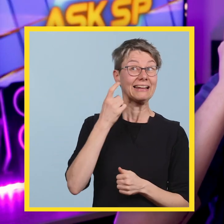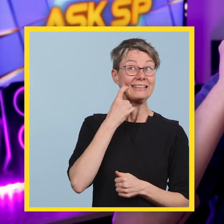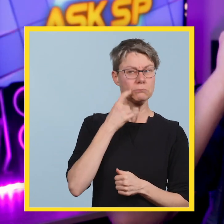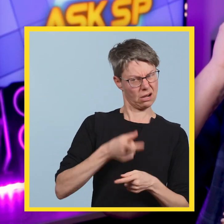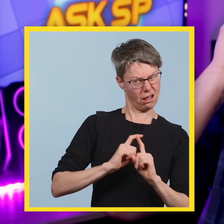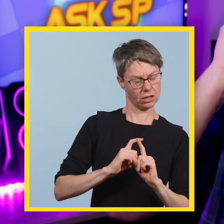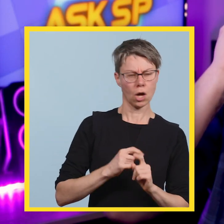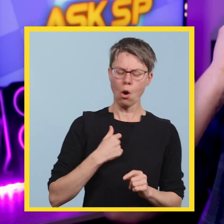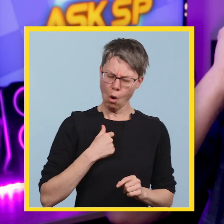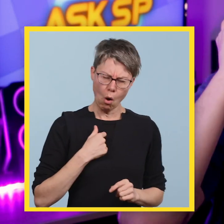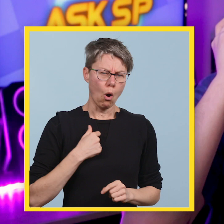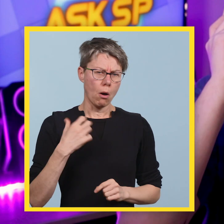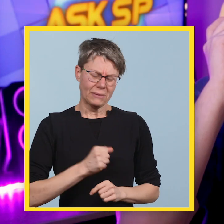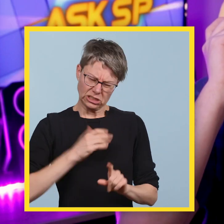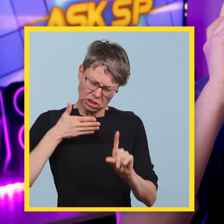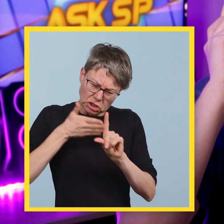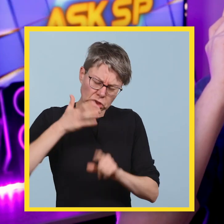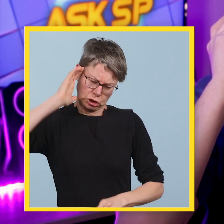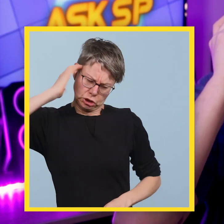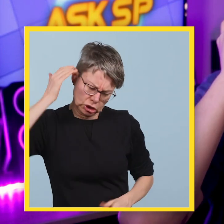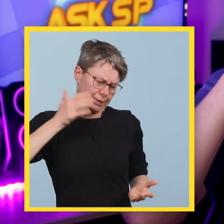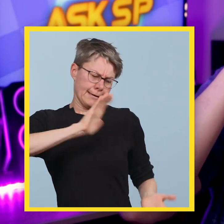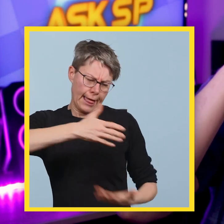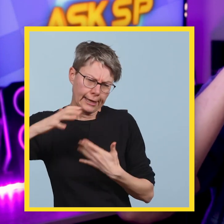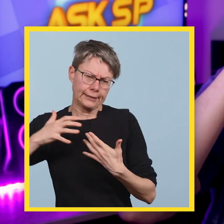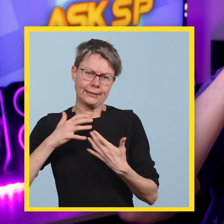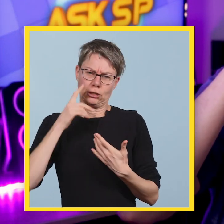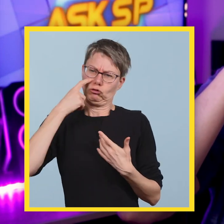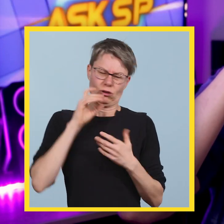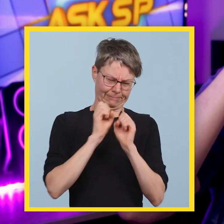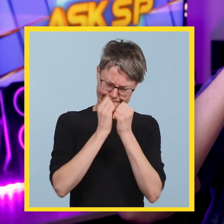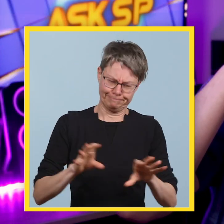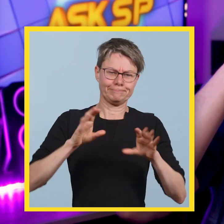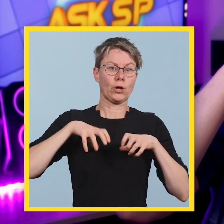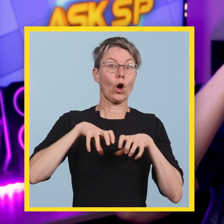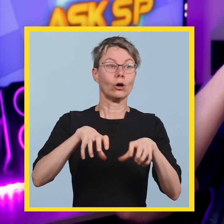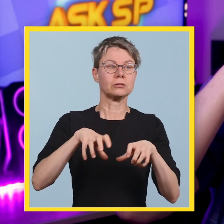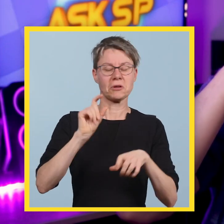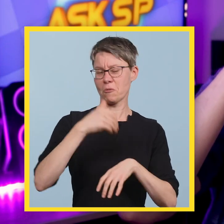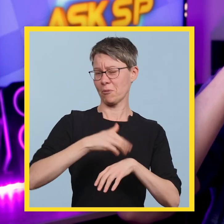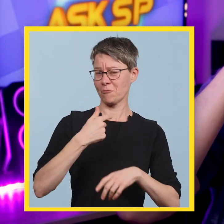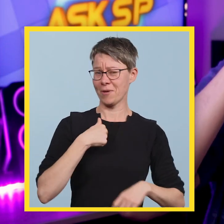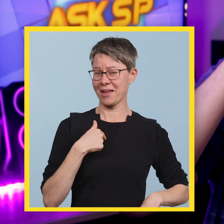It requires great dedication to collecting and ghost busting, indeed! But it's no problem for me.